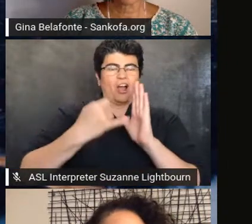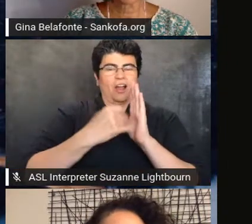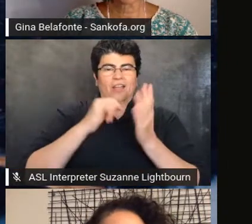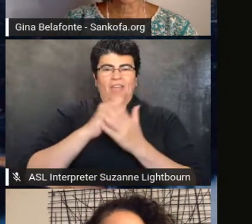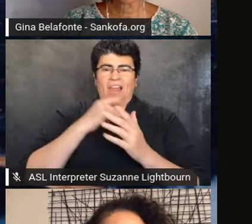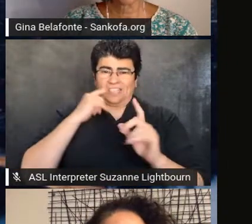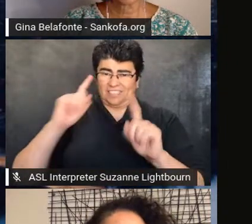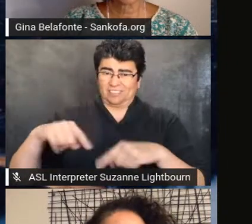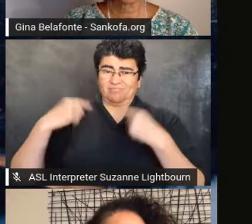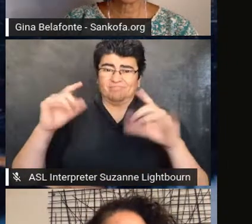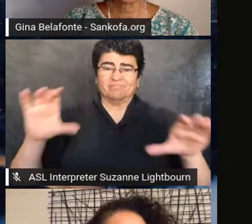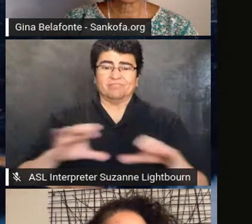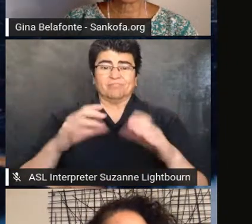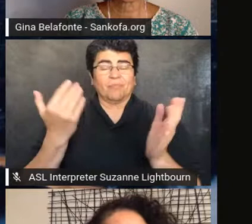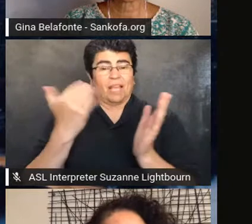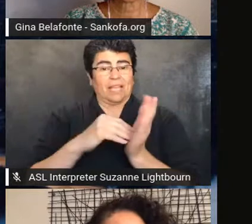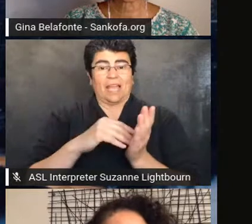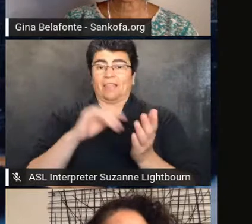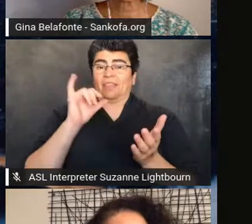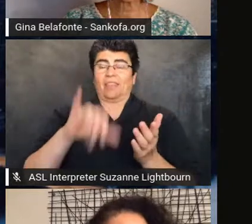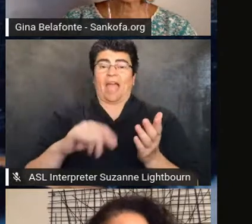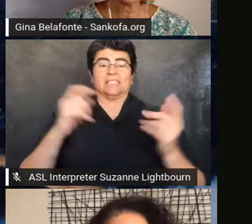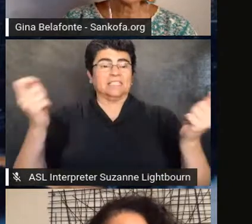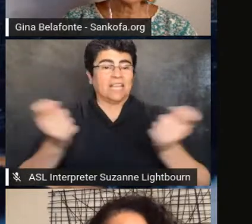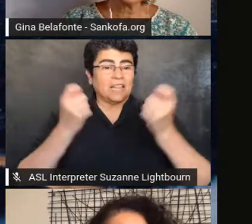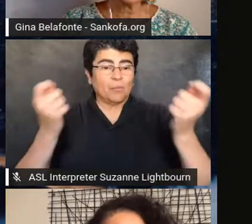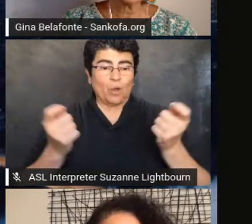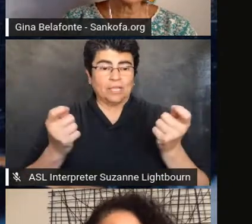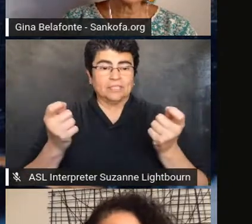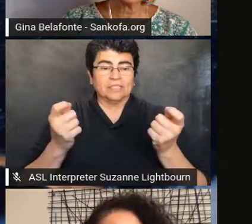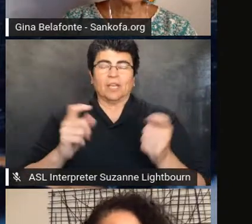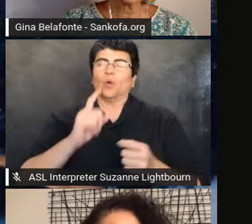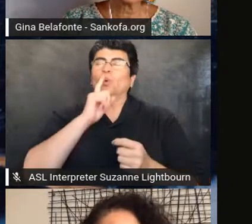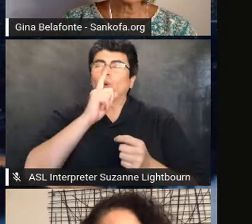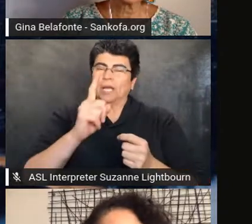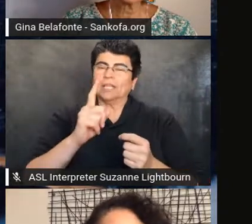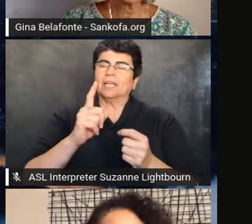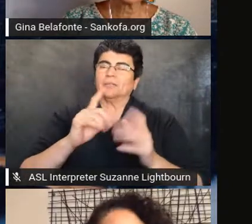and it really celebrates the disability,